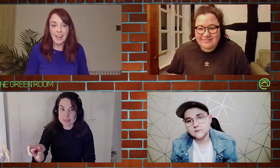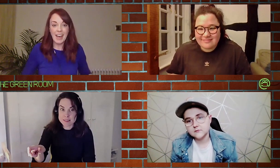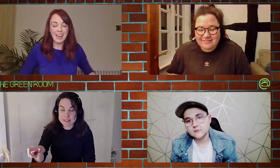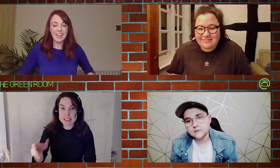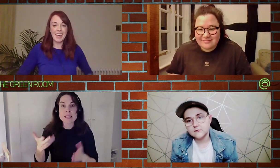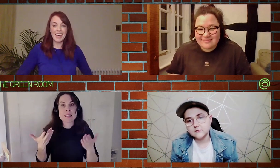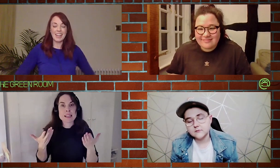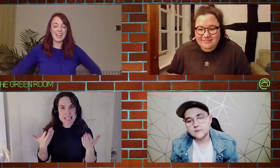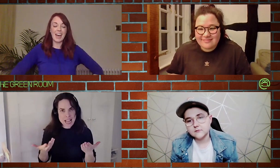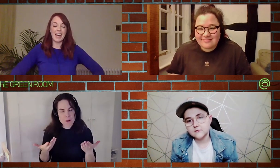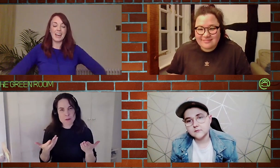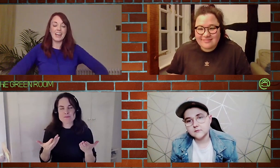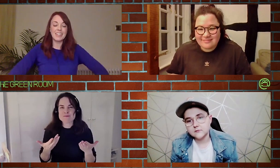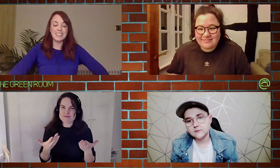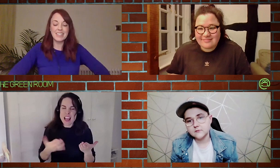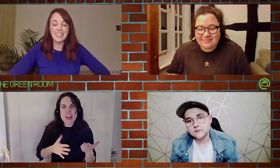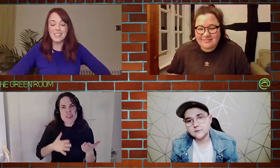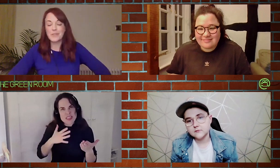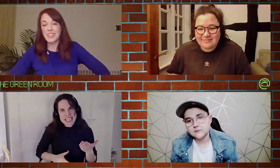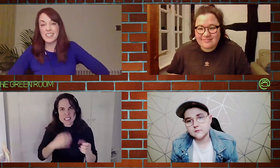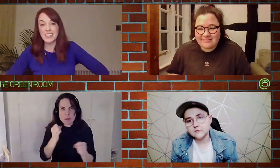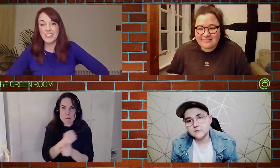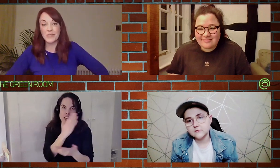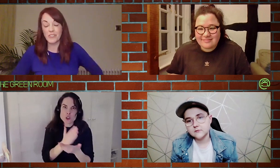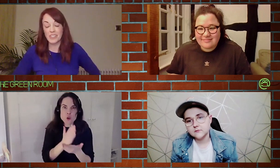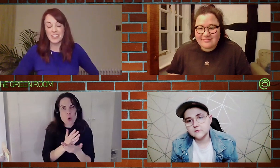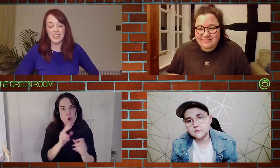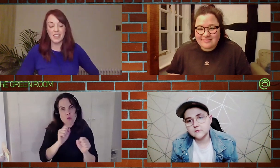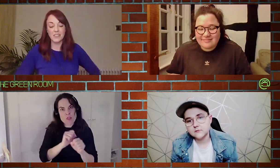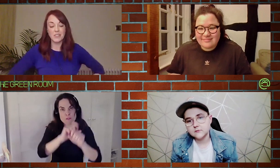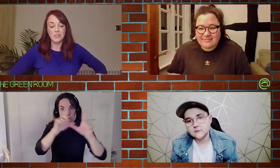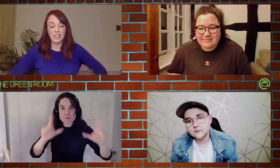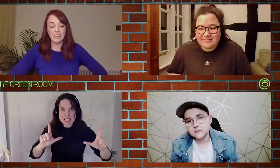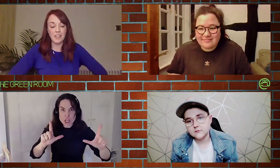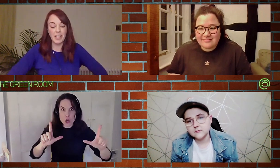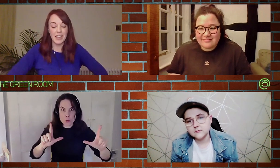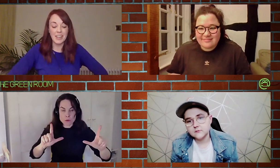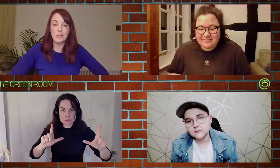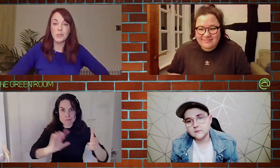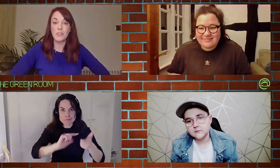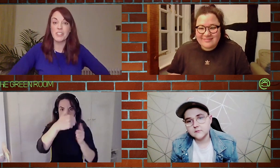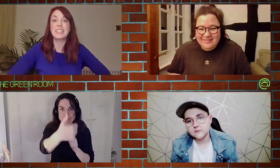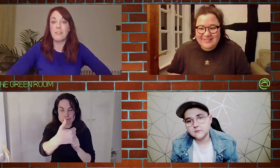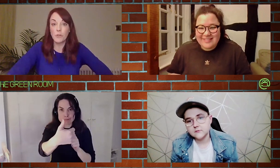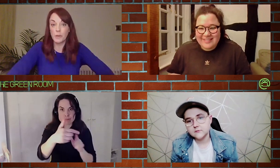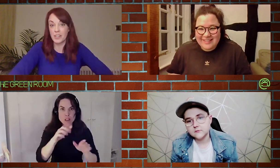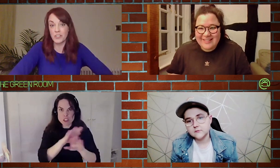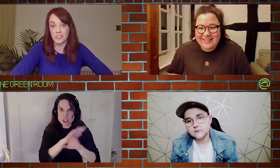And I did see this piece and I just want to say it was really lovely. So I've got several questions